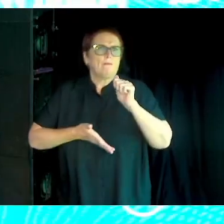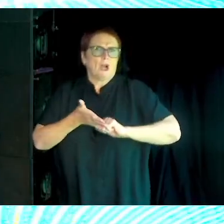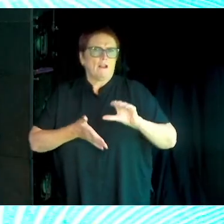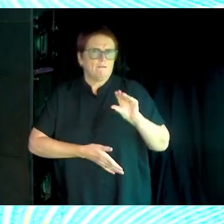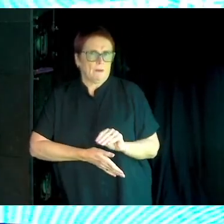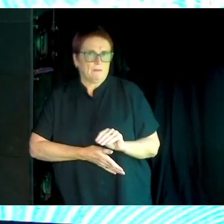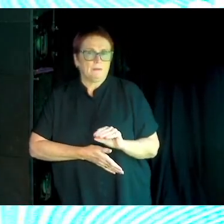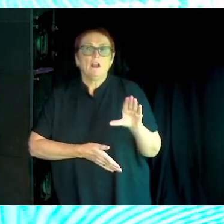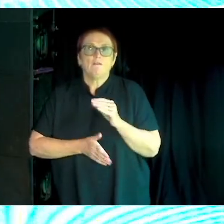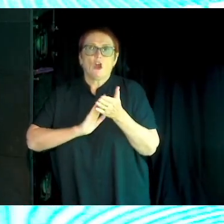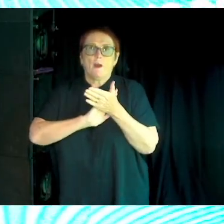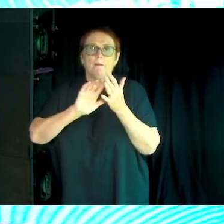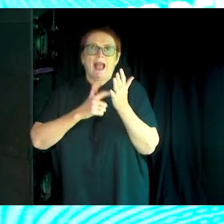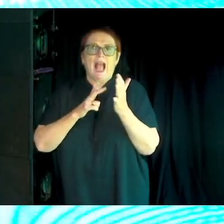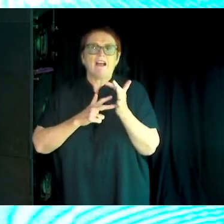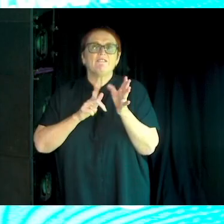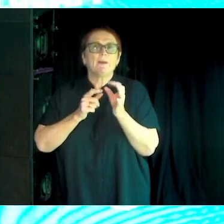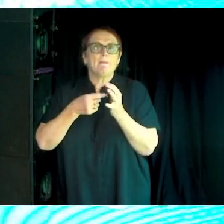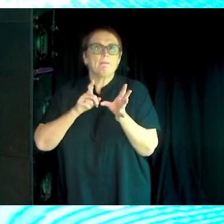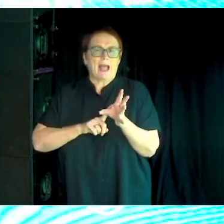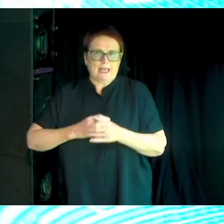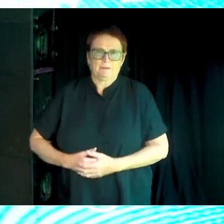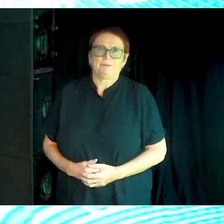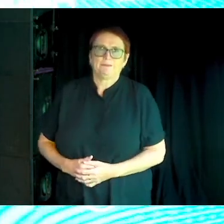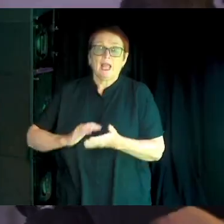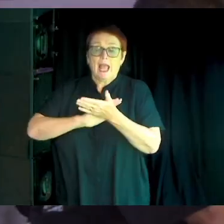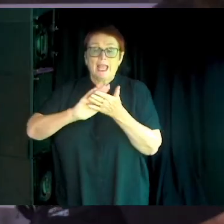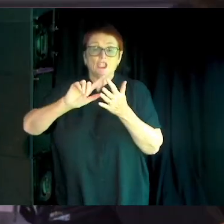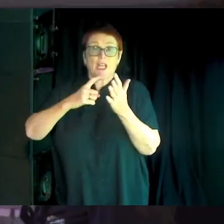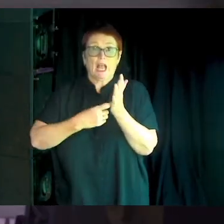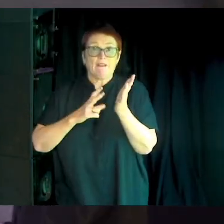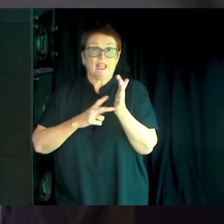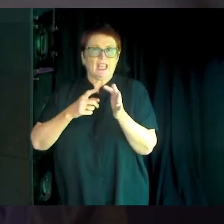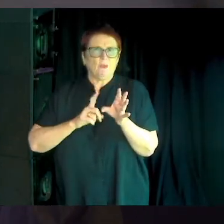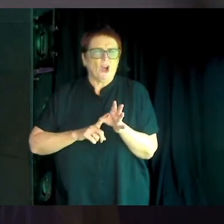it's from Harvey Bay basically it's called it's h-e-r-v-e-y for some reason I always pronounce it